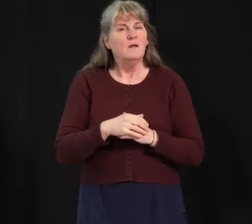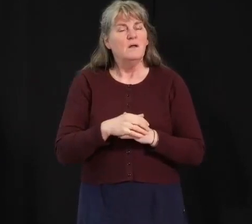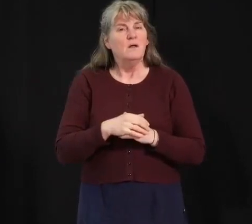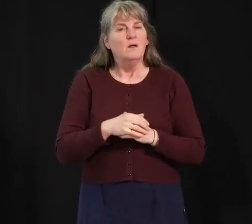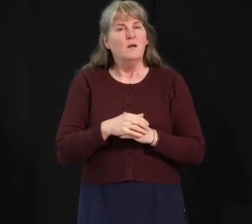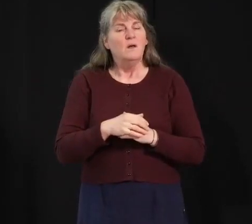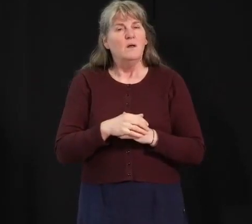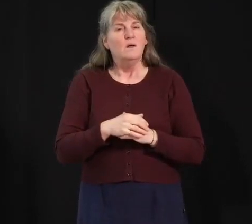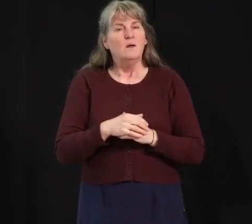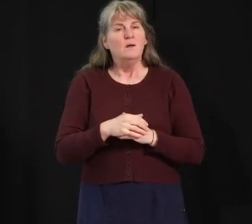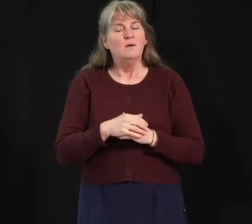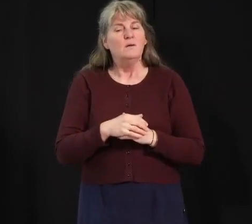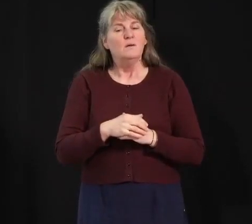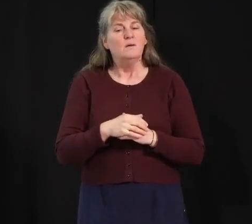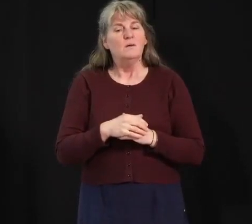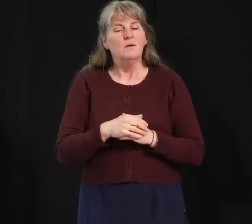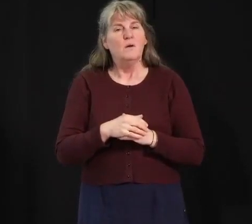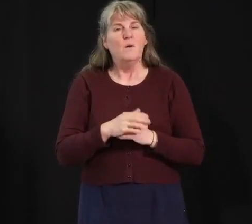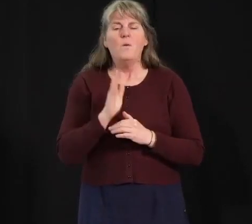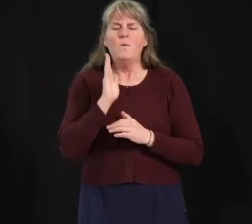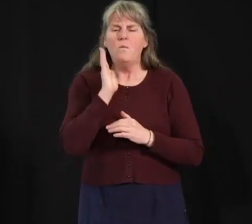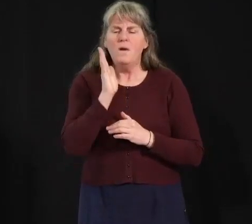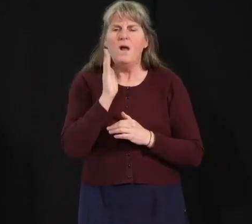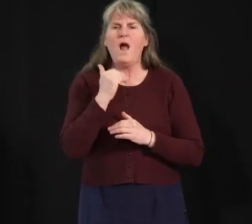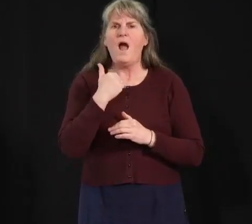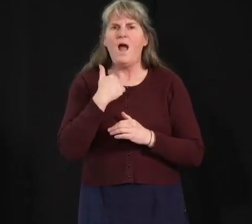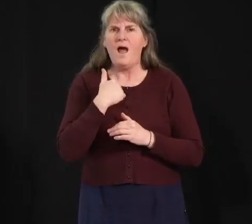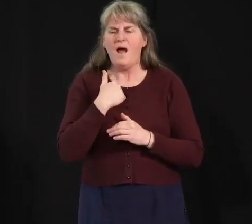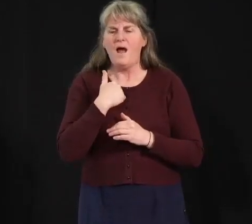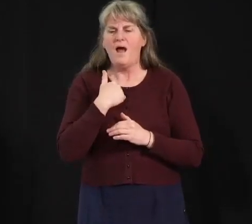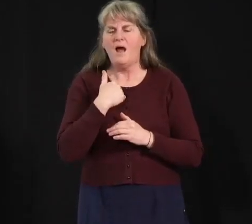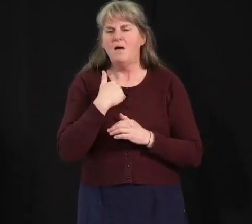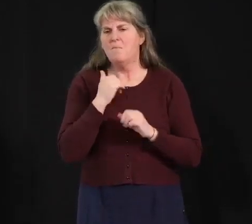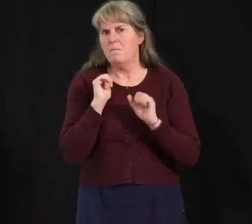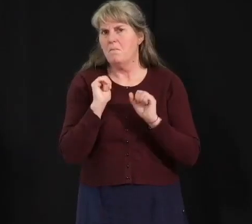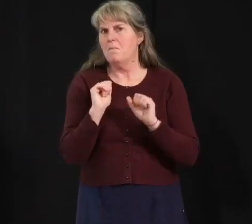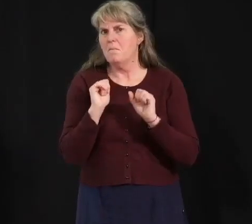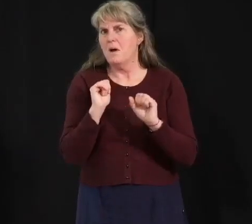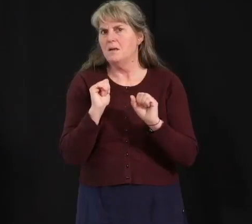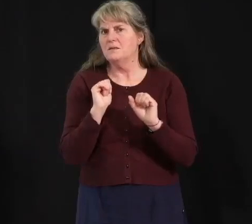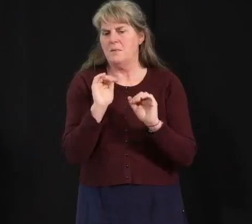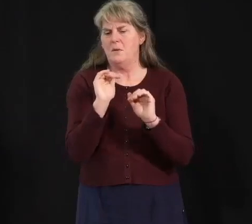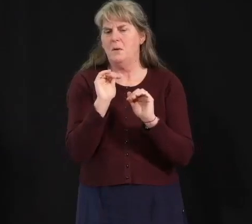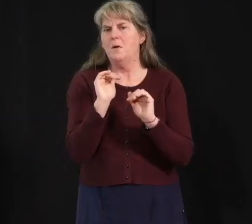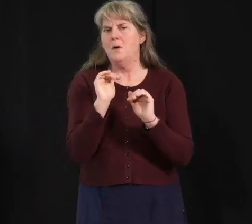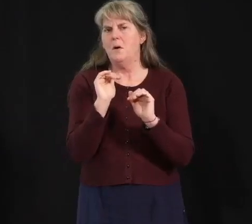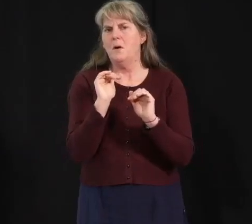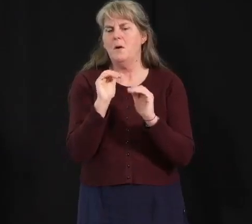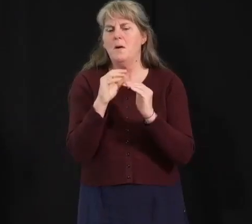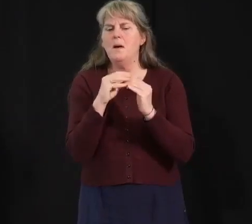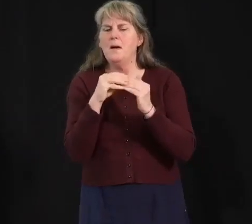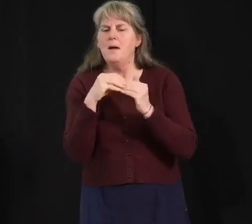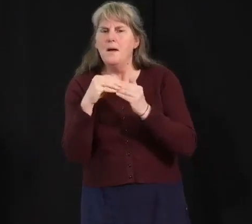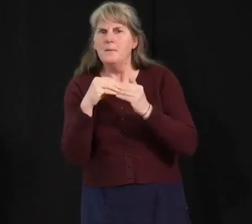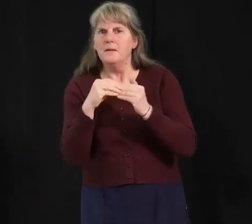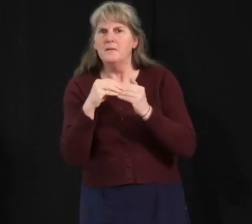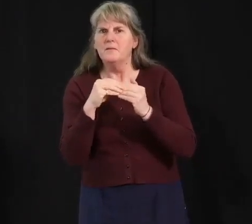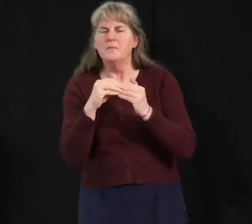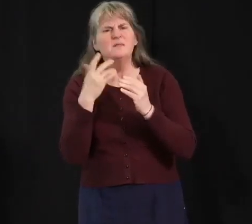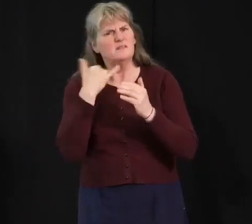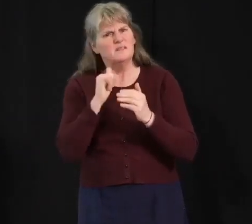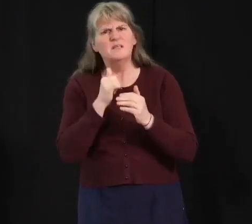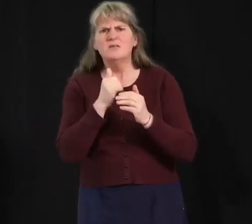in 12 to 18 months?